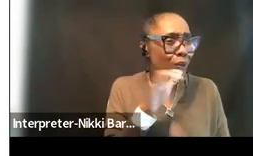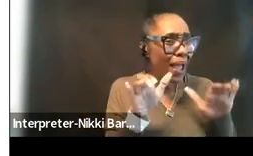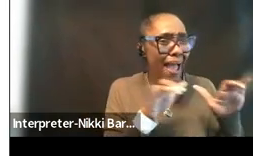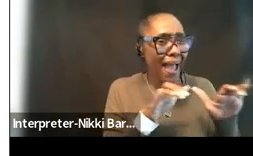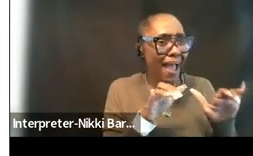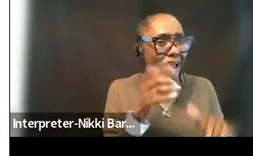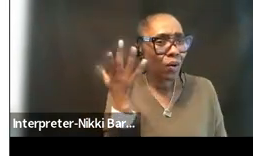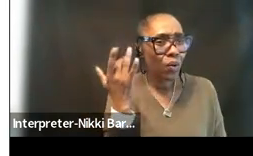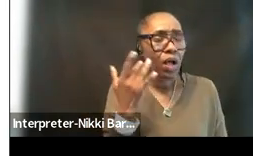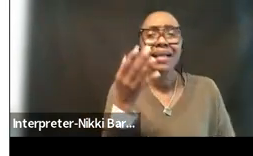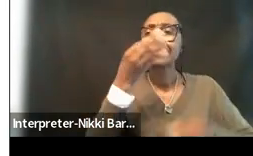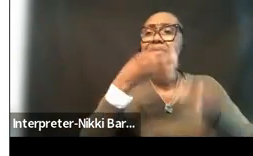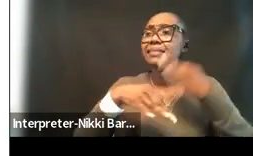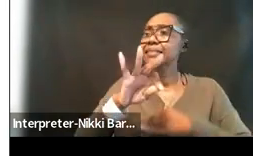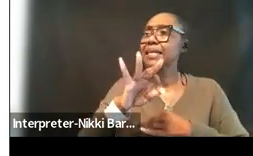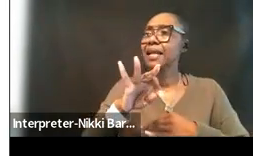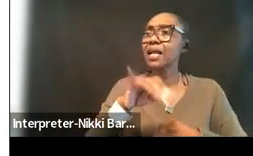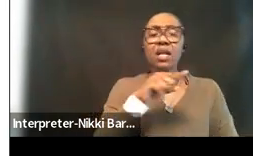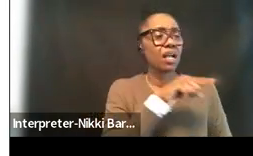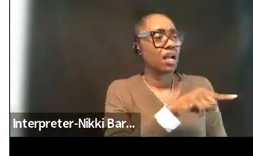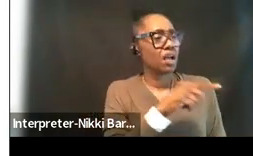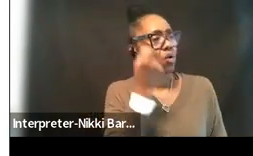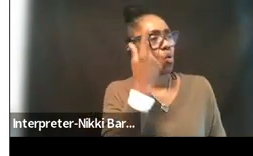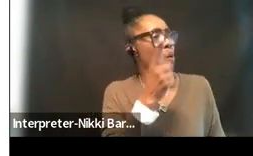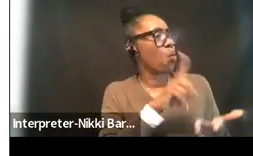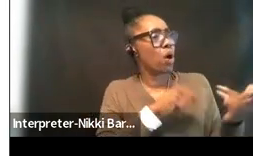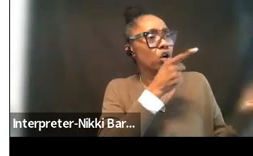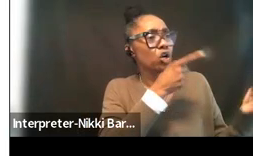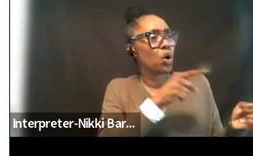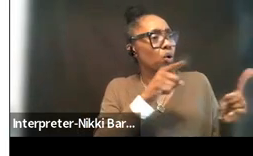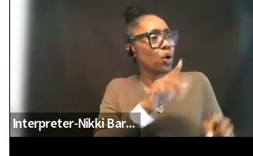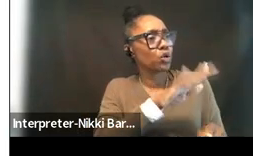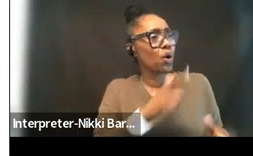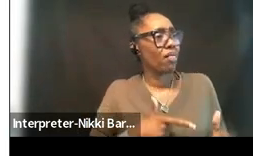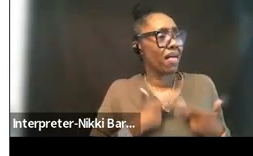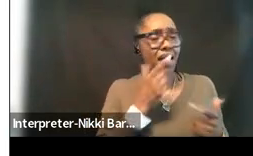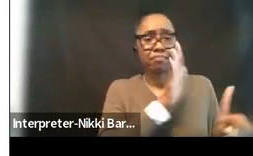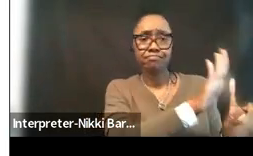But instead thinking up what have you been through? Because these traumas that a child may have been through can manifest or things like what might look like misbehavior.